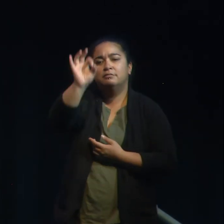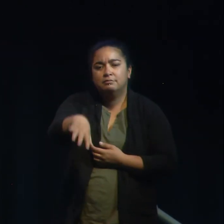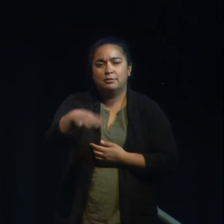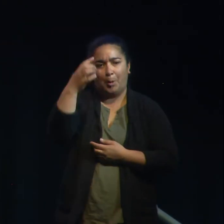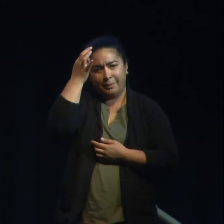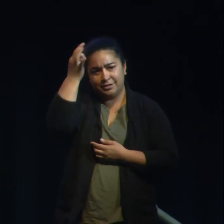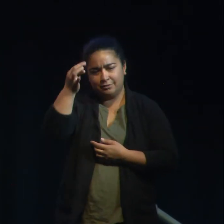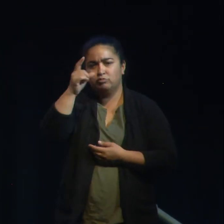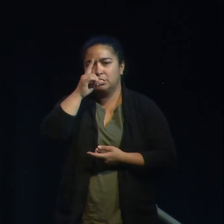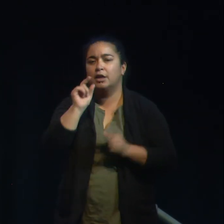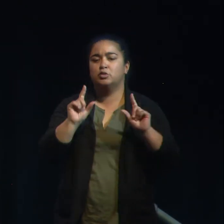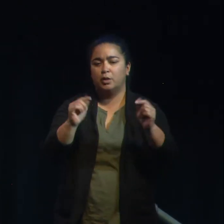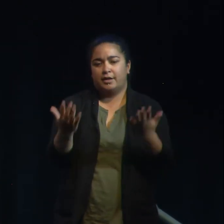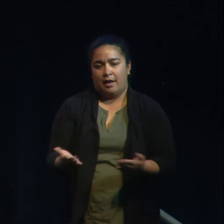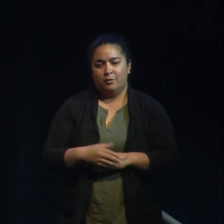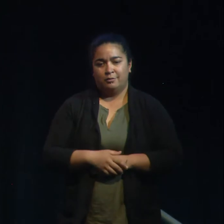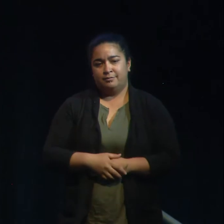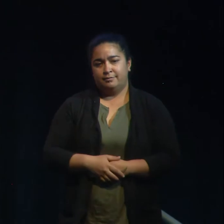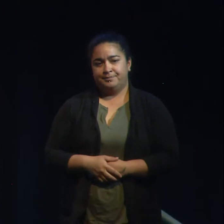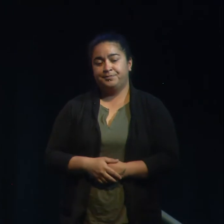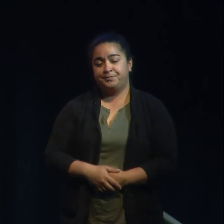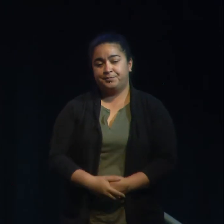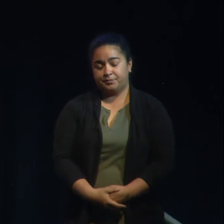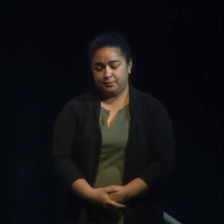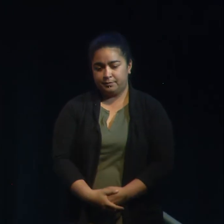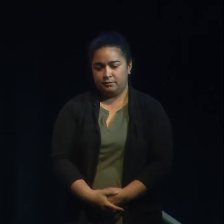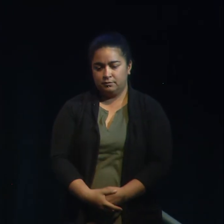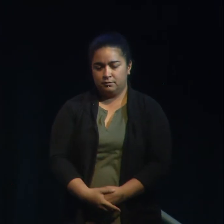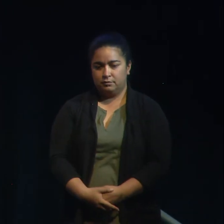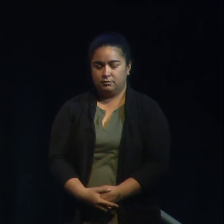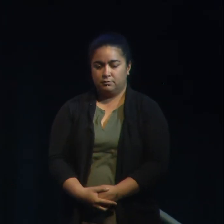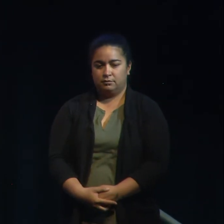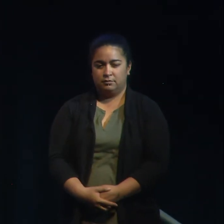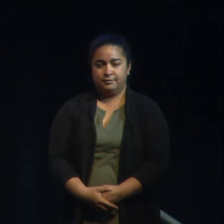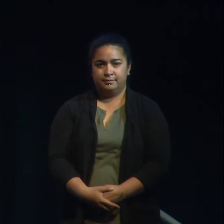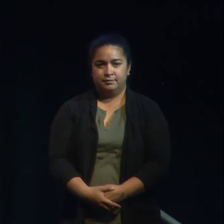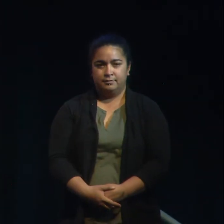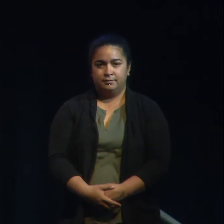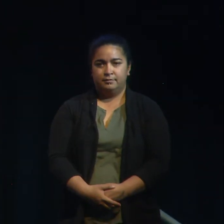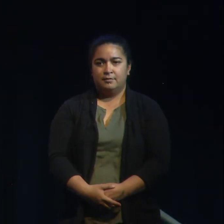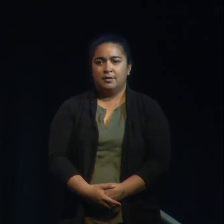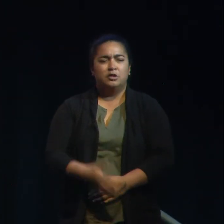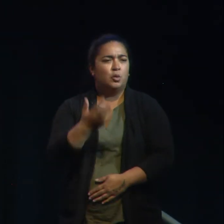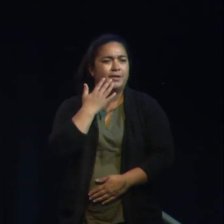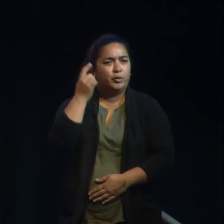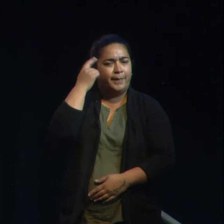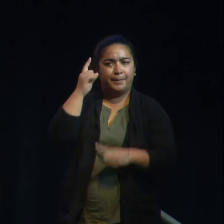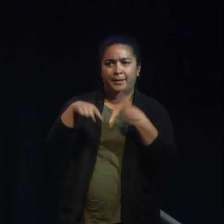their thoughts about our roadmap. In terms of some of the lessons that we've